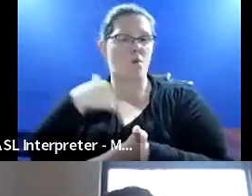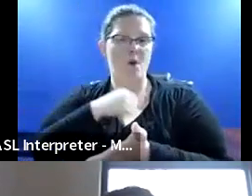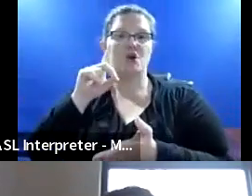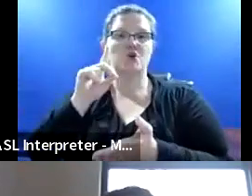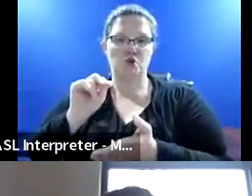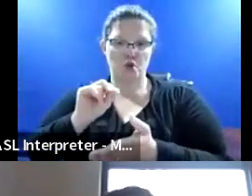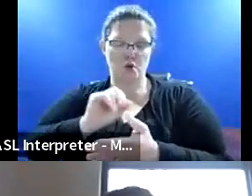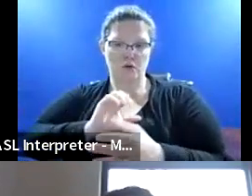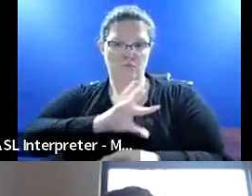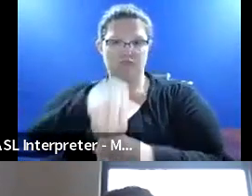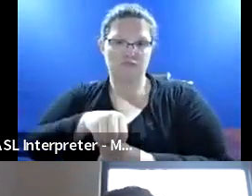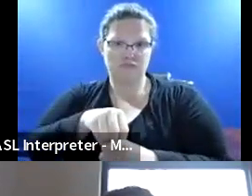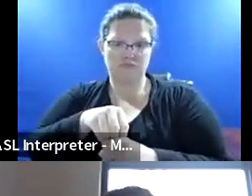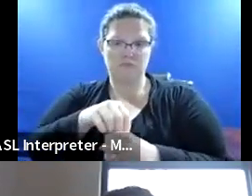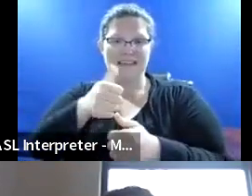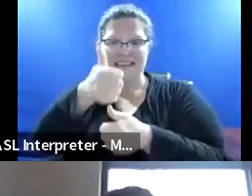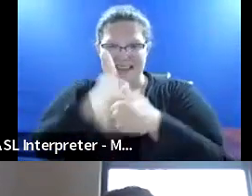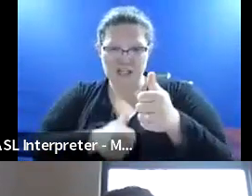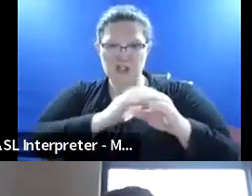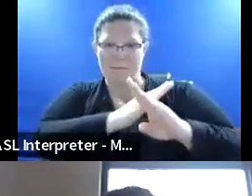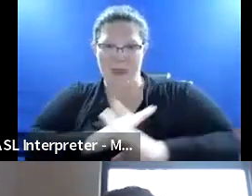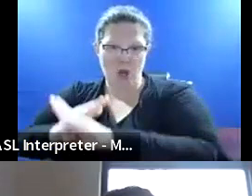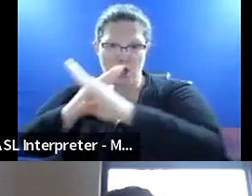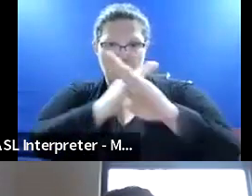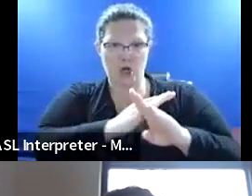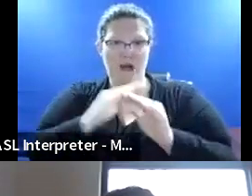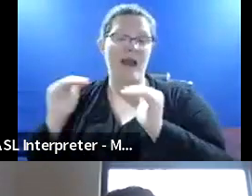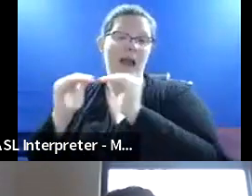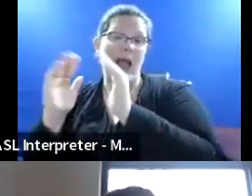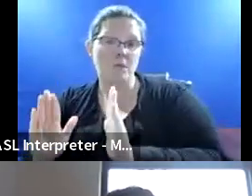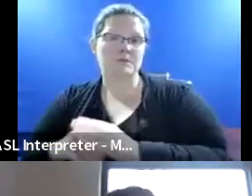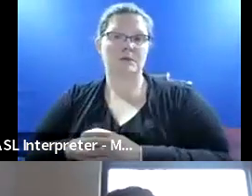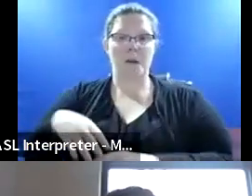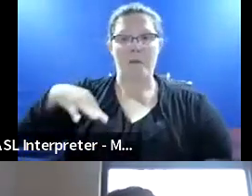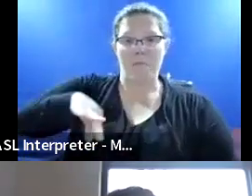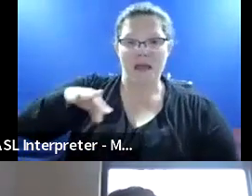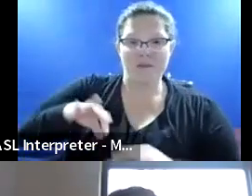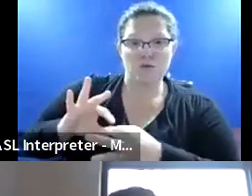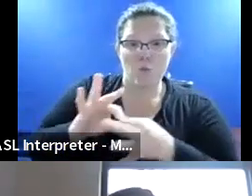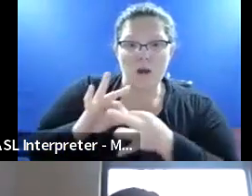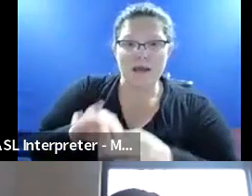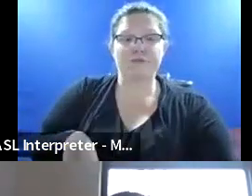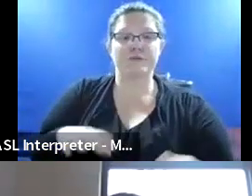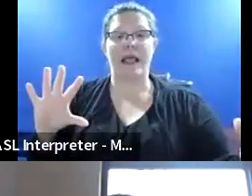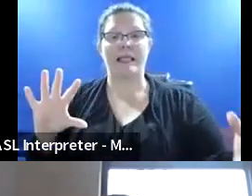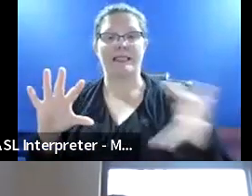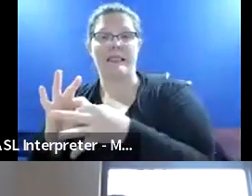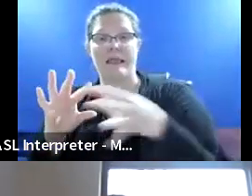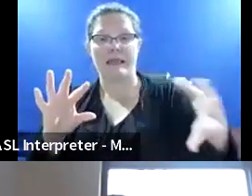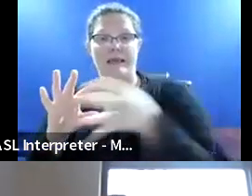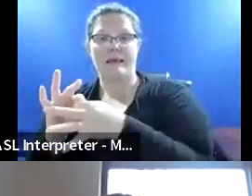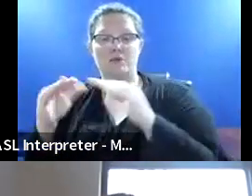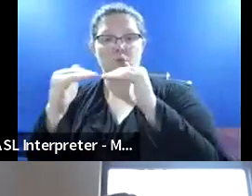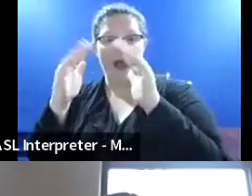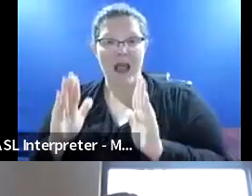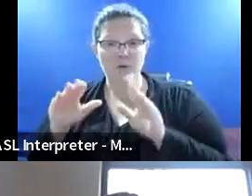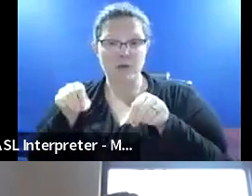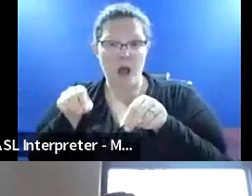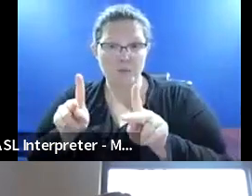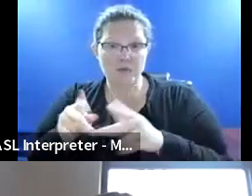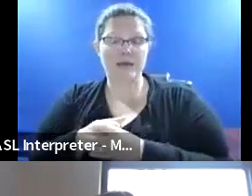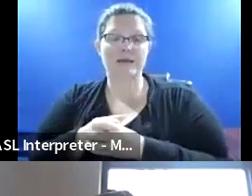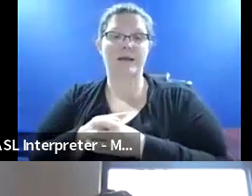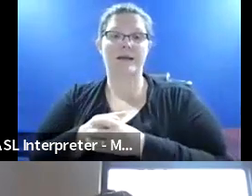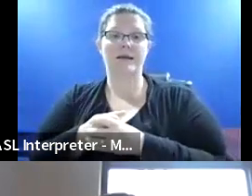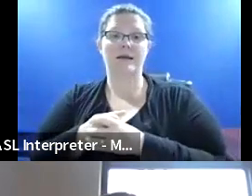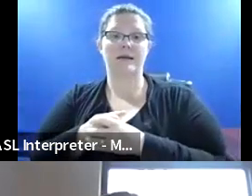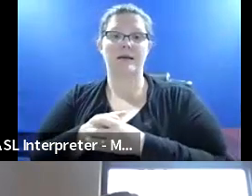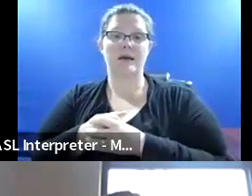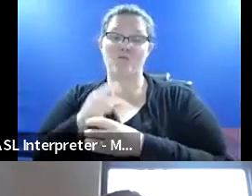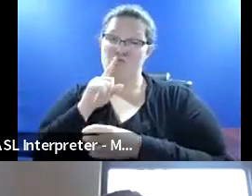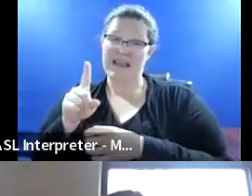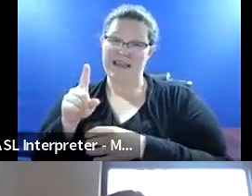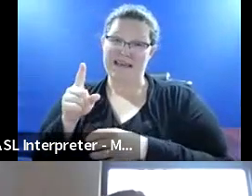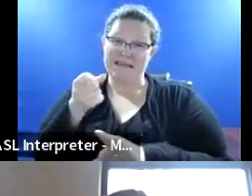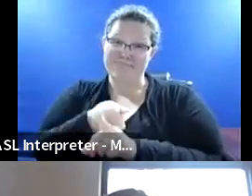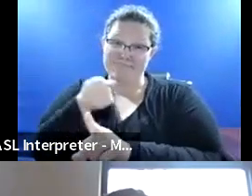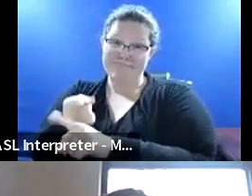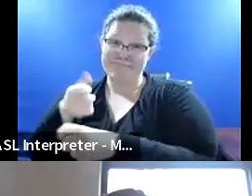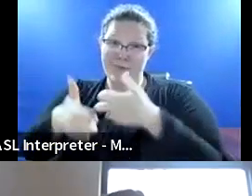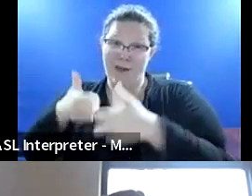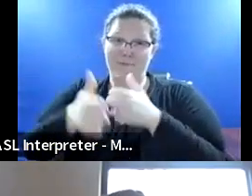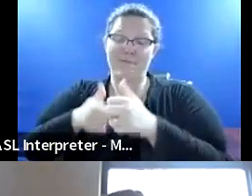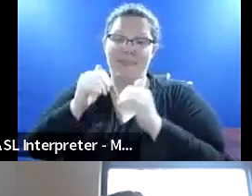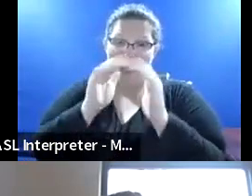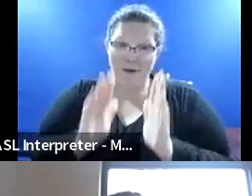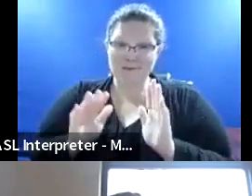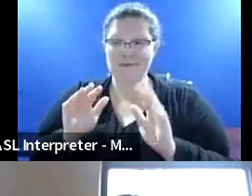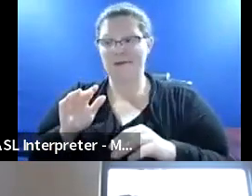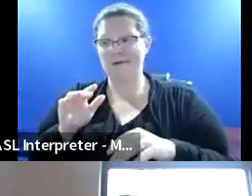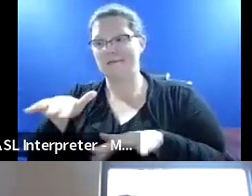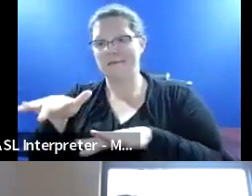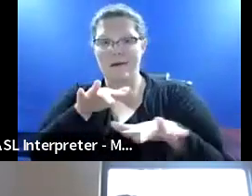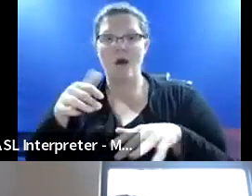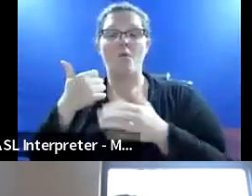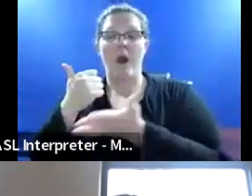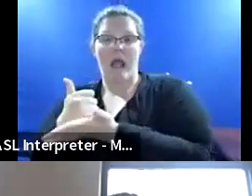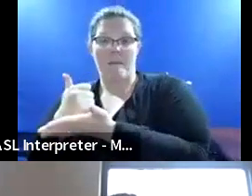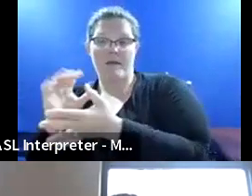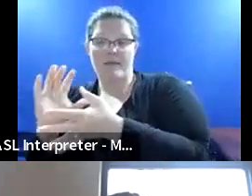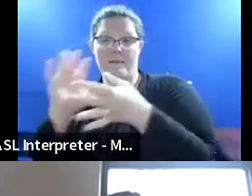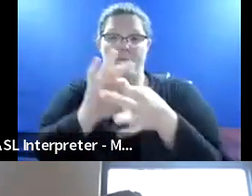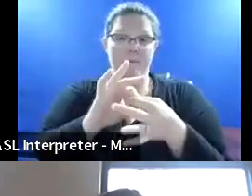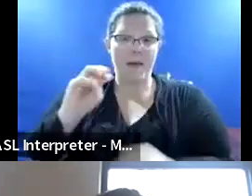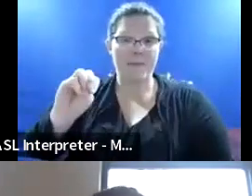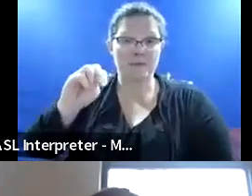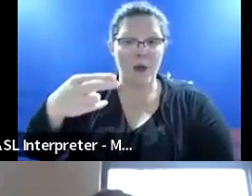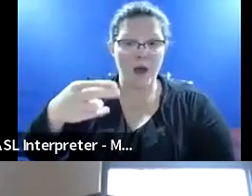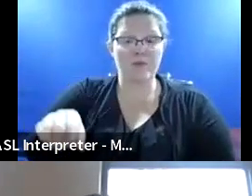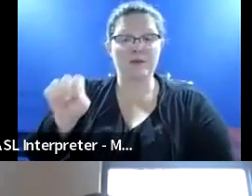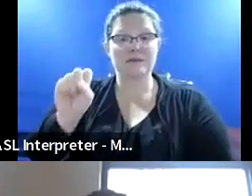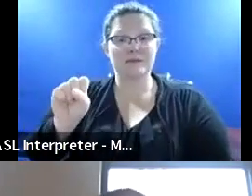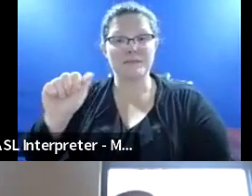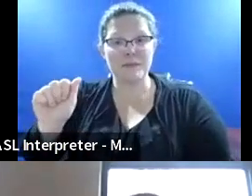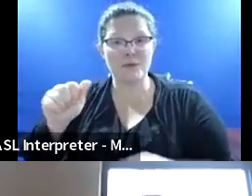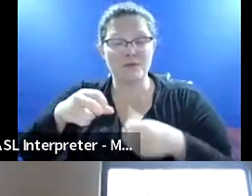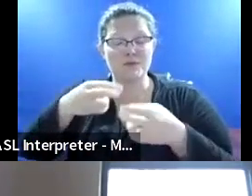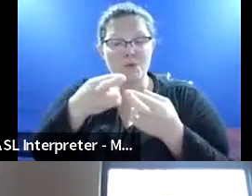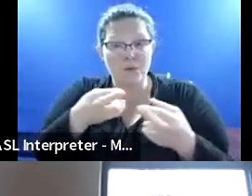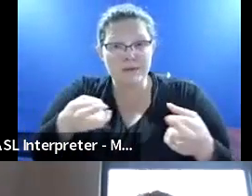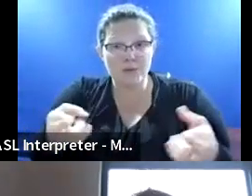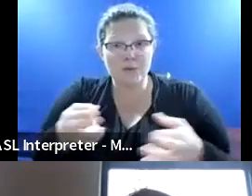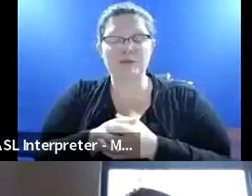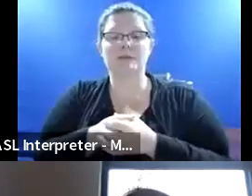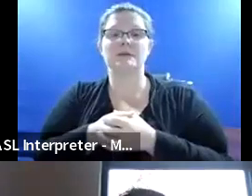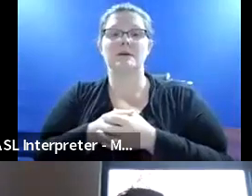AND THIS IS A PHENOMENAL PROGRAM THAT OFFERS PRE IS AND POST RELEASE.